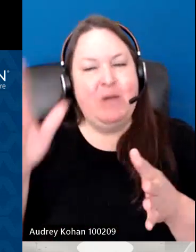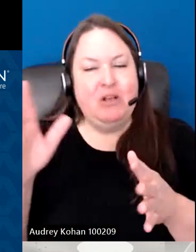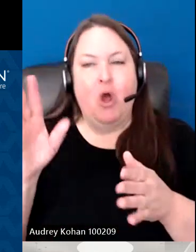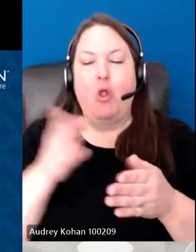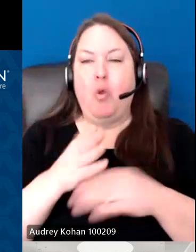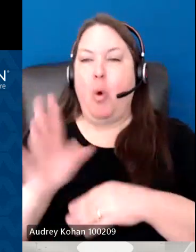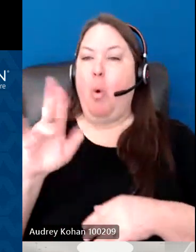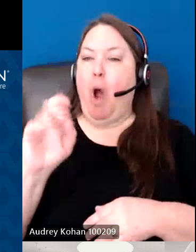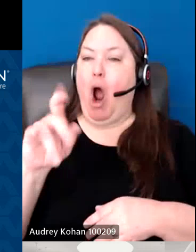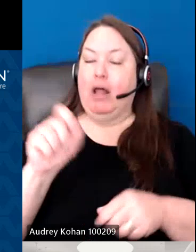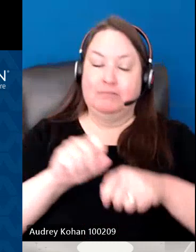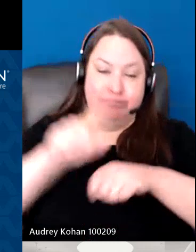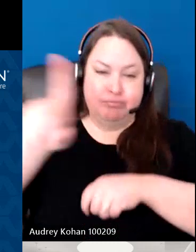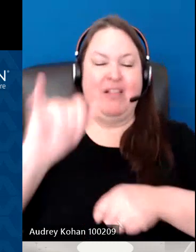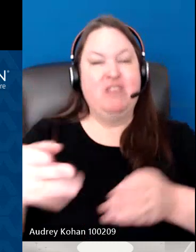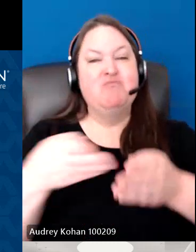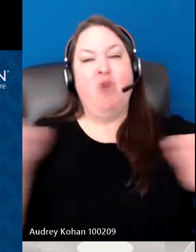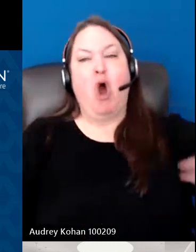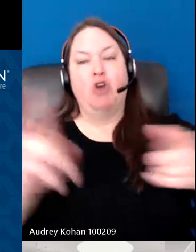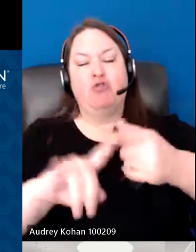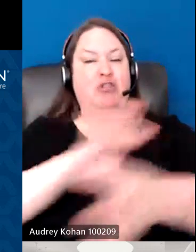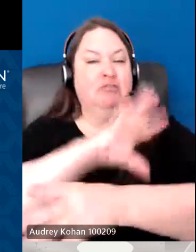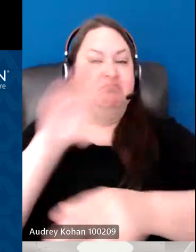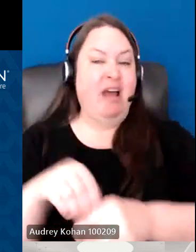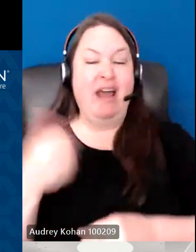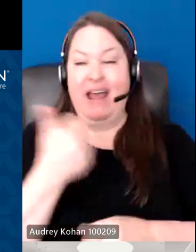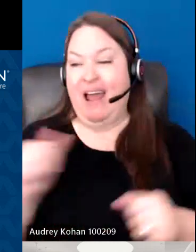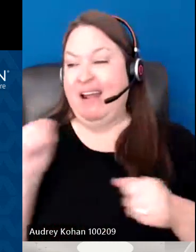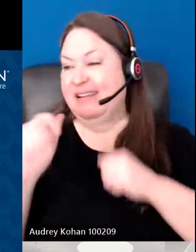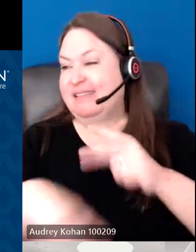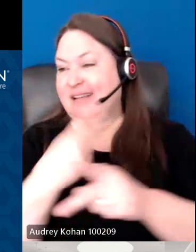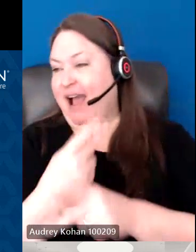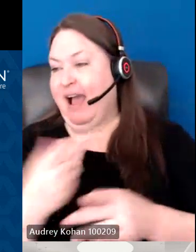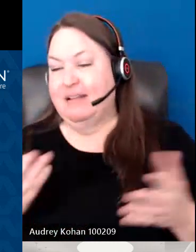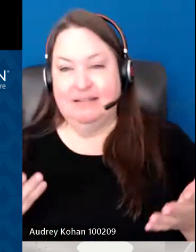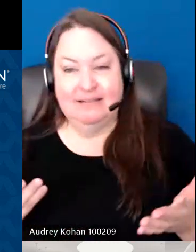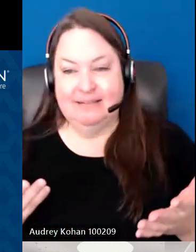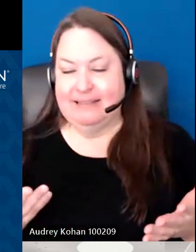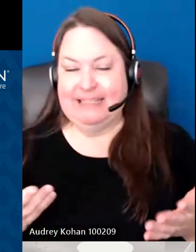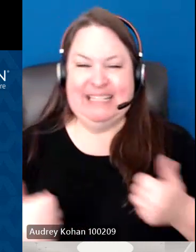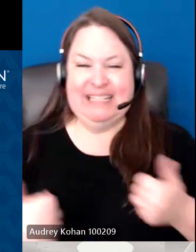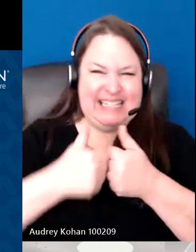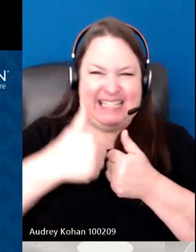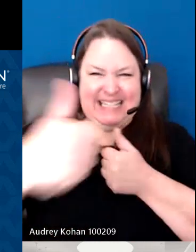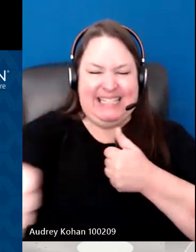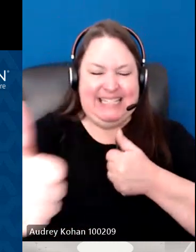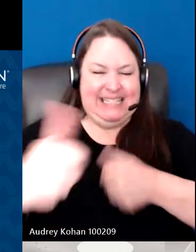which is Broad enough to Encompass any of these type of of distance-based um Communications